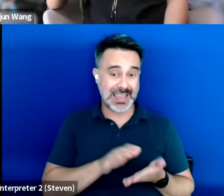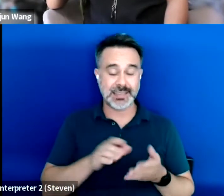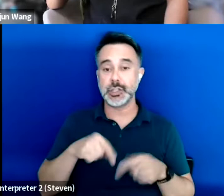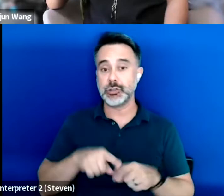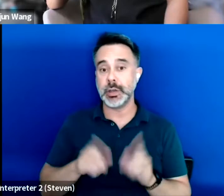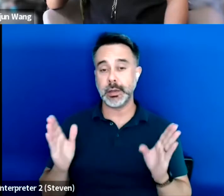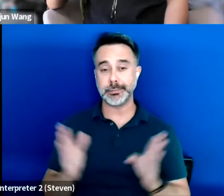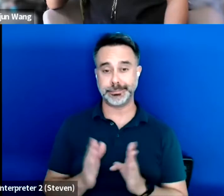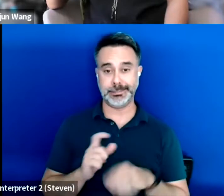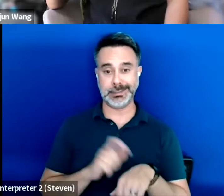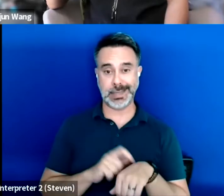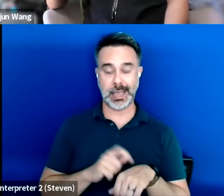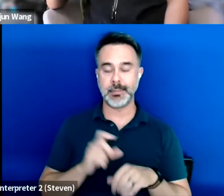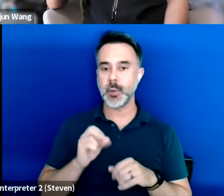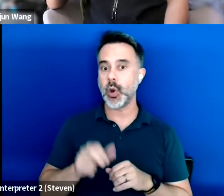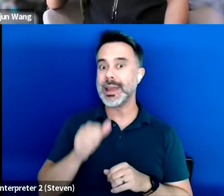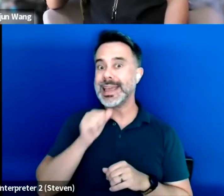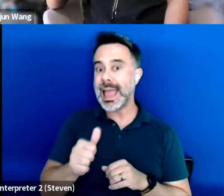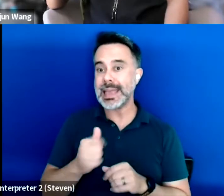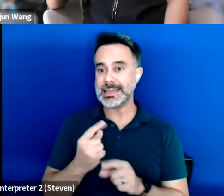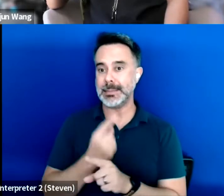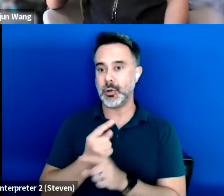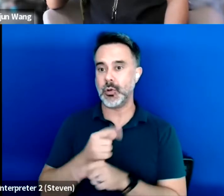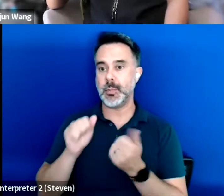and inhibiting this watery sack of bones, informs --